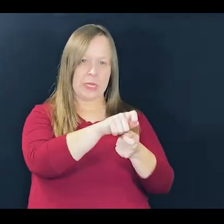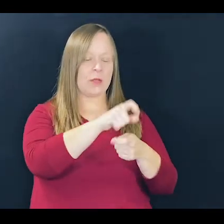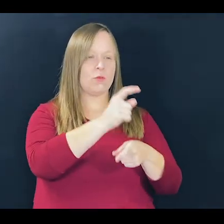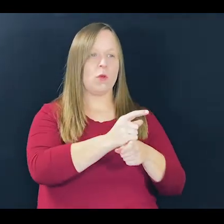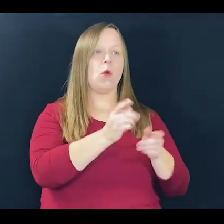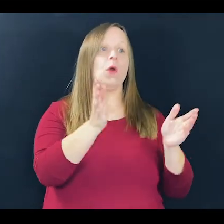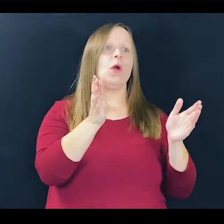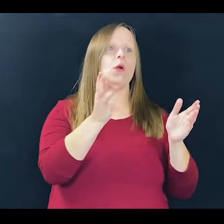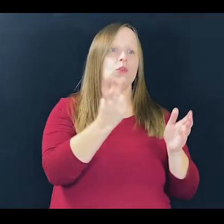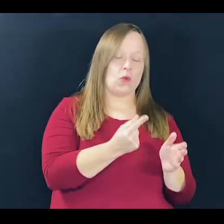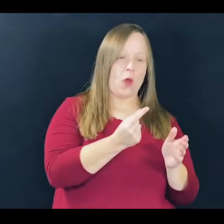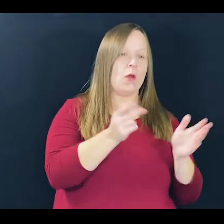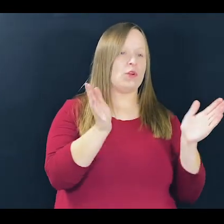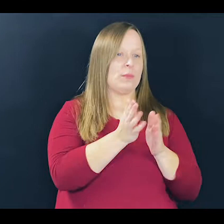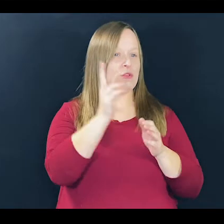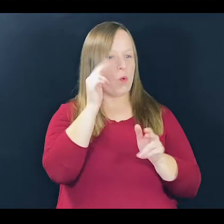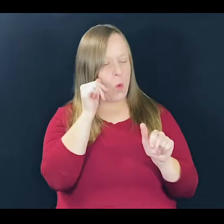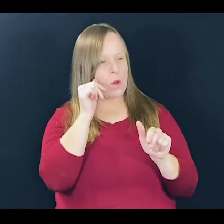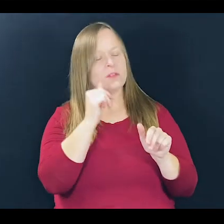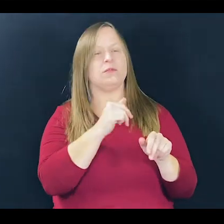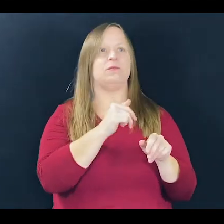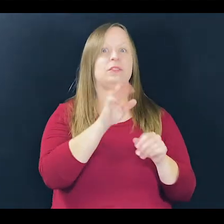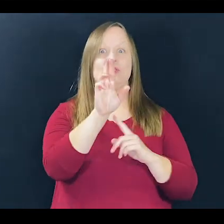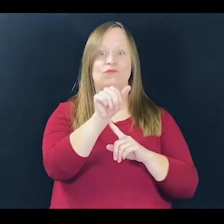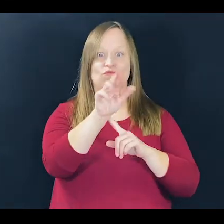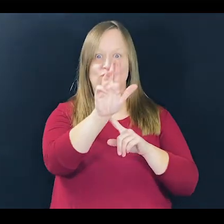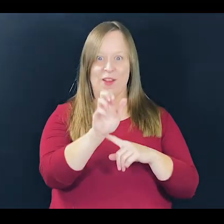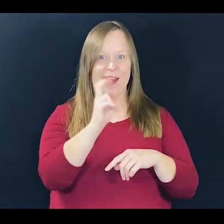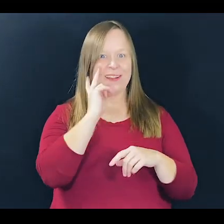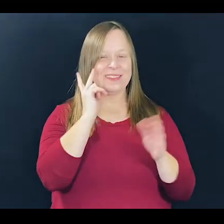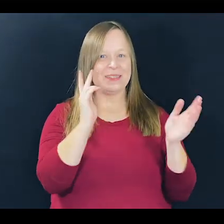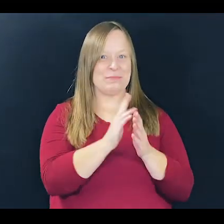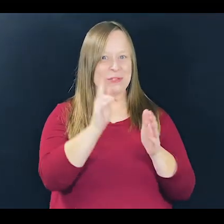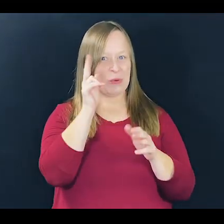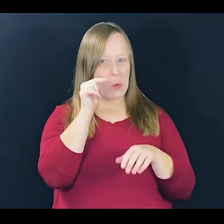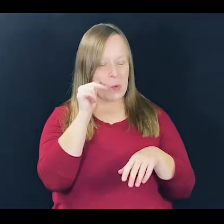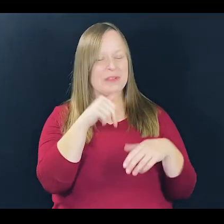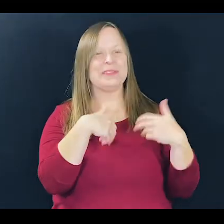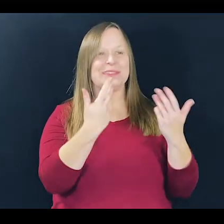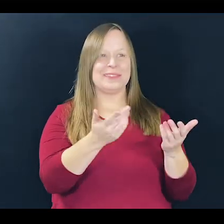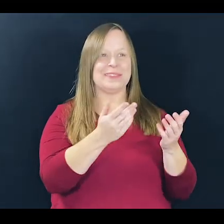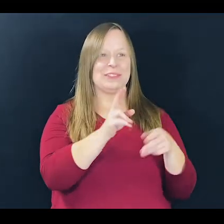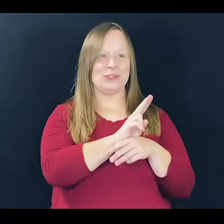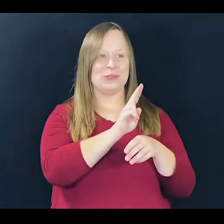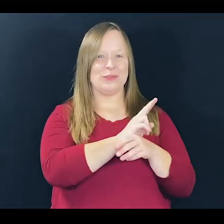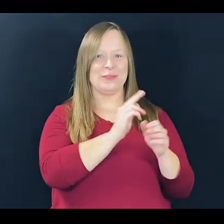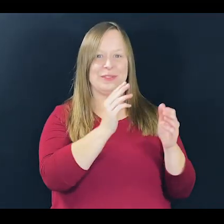A dog or a miniature horse, it's quite rare to see a miniature horse being used